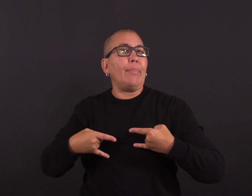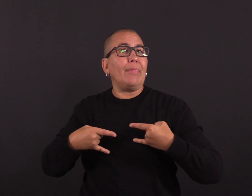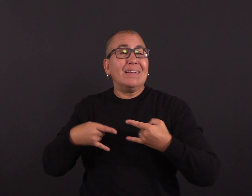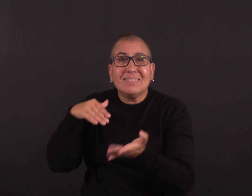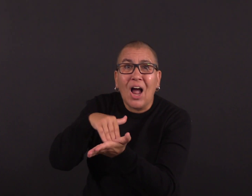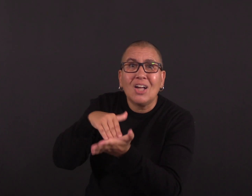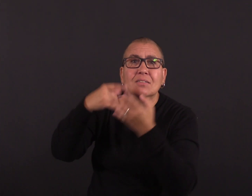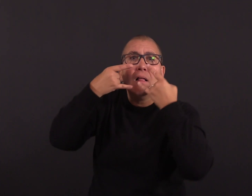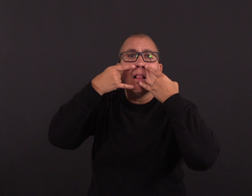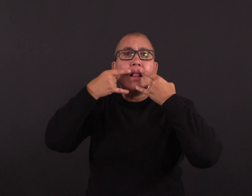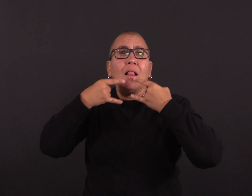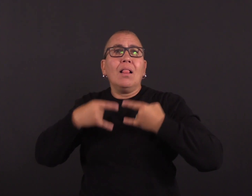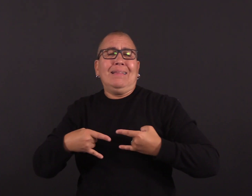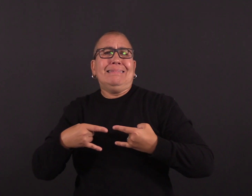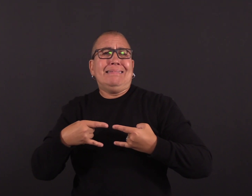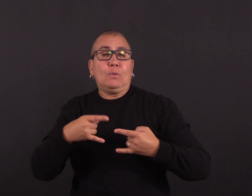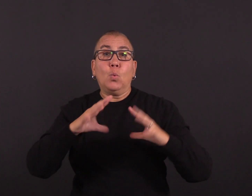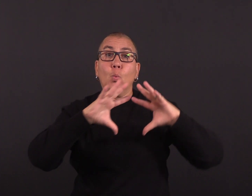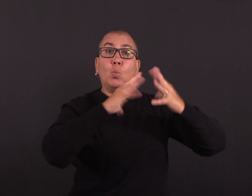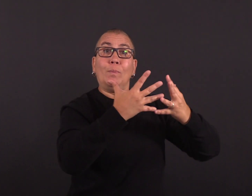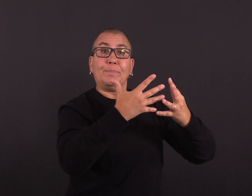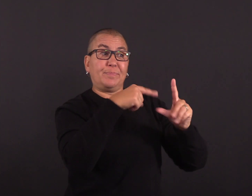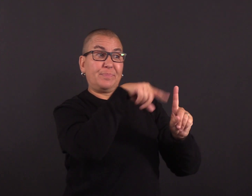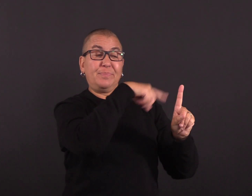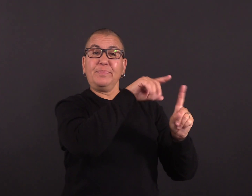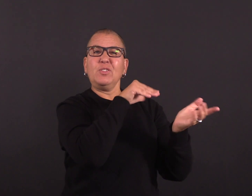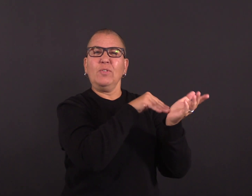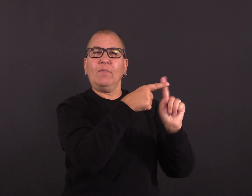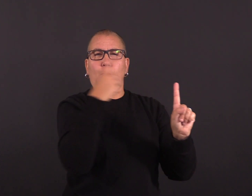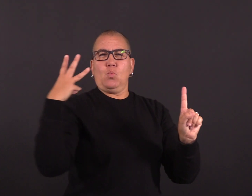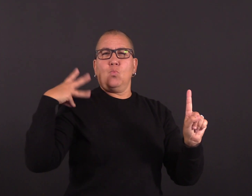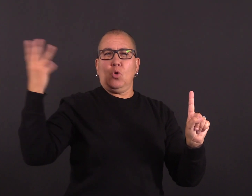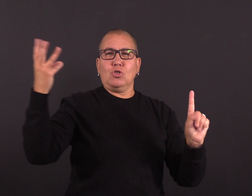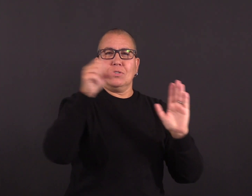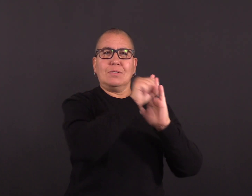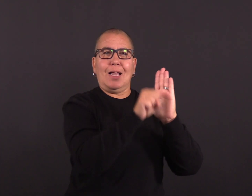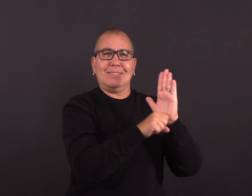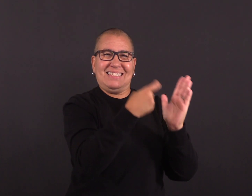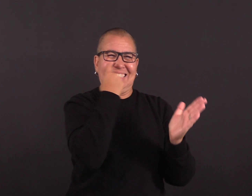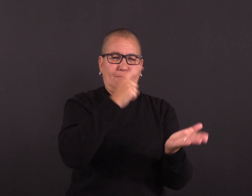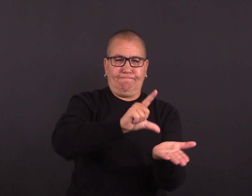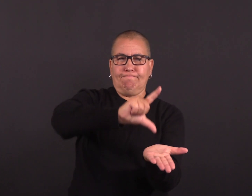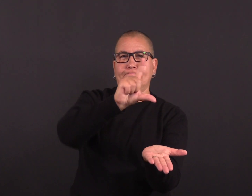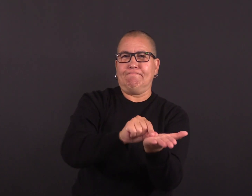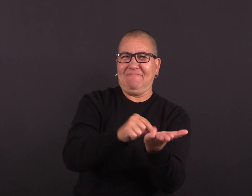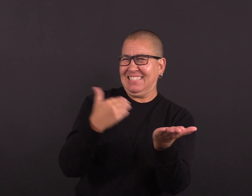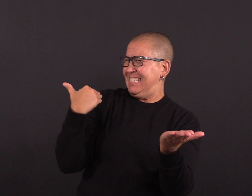care workforce, including those who are at high risk for severe disease,” the doctors wrote in in